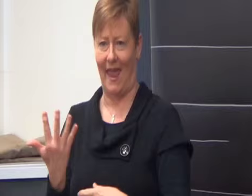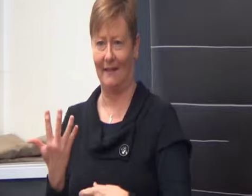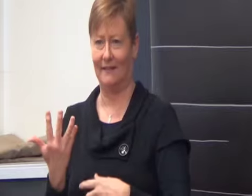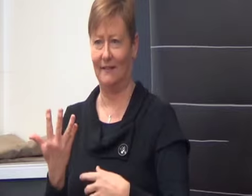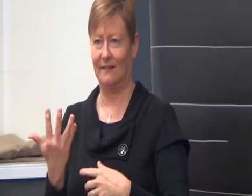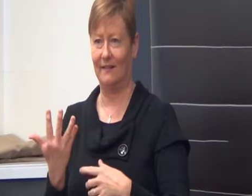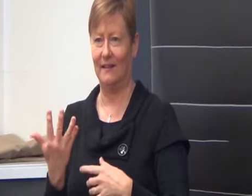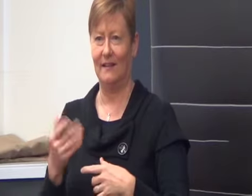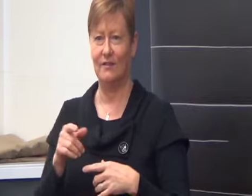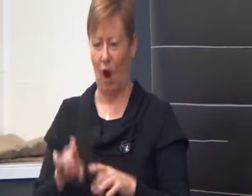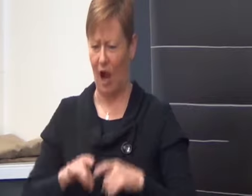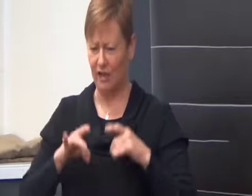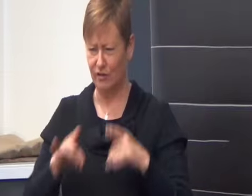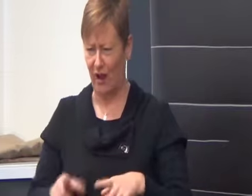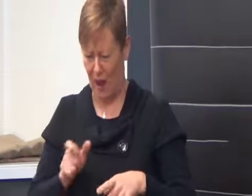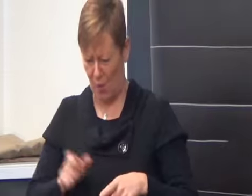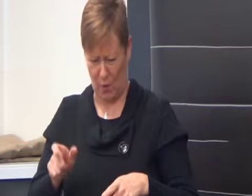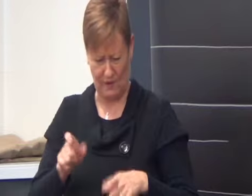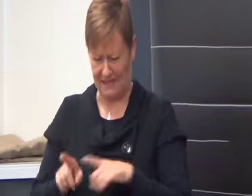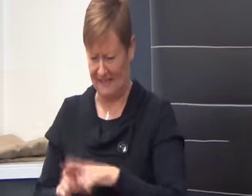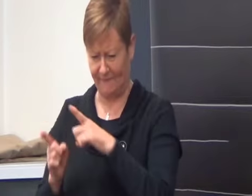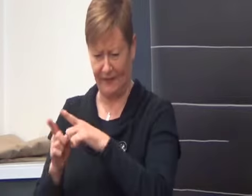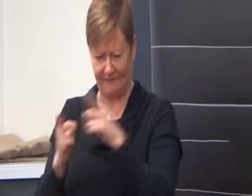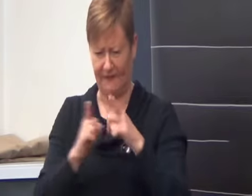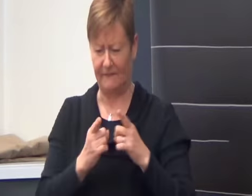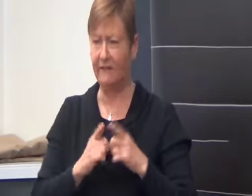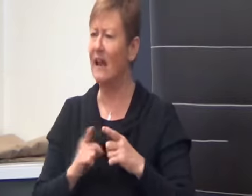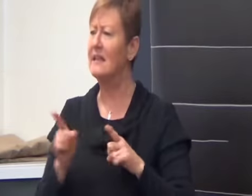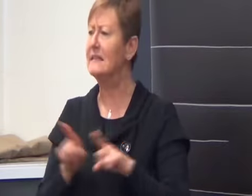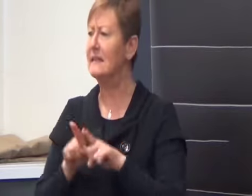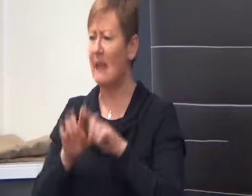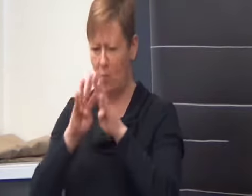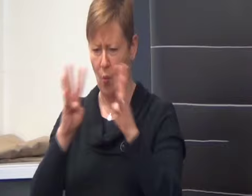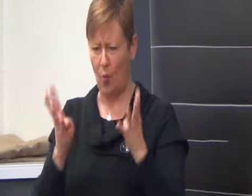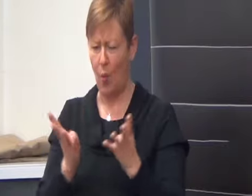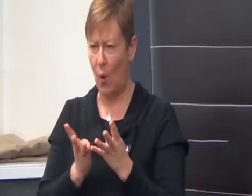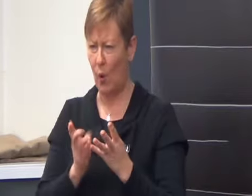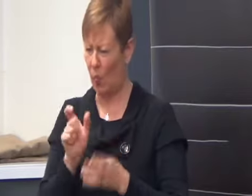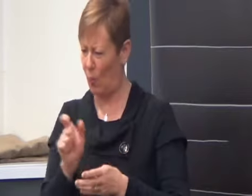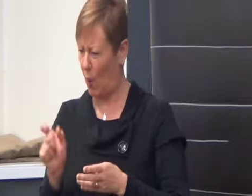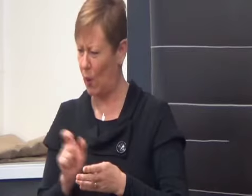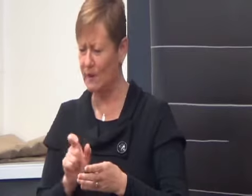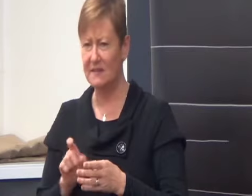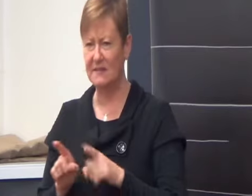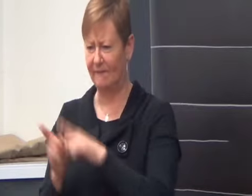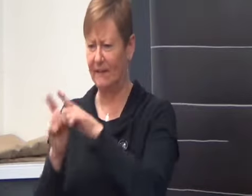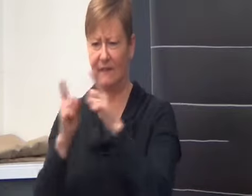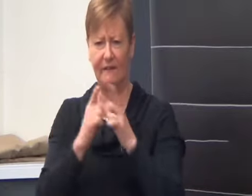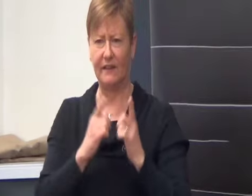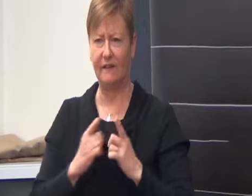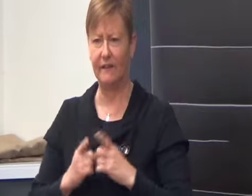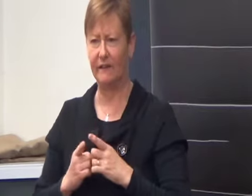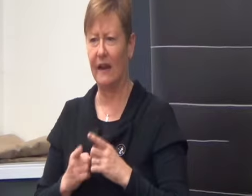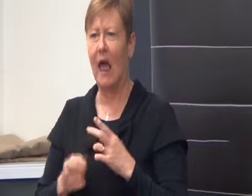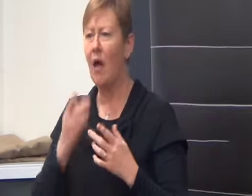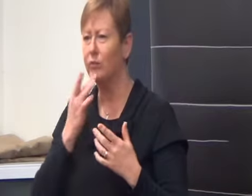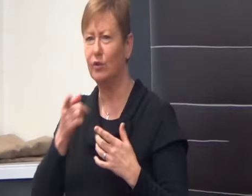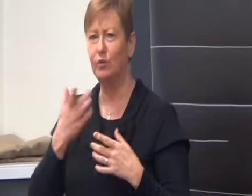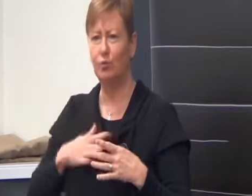You might say something and just want to clarify exactly what you mean when you say that.